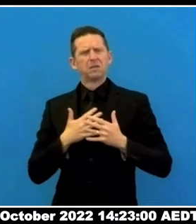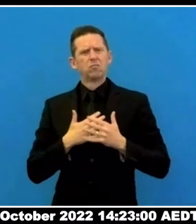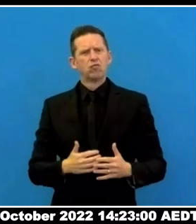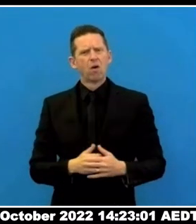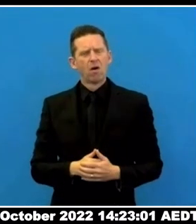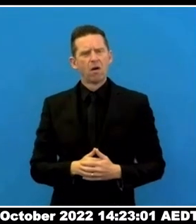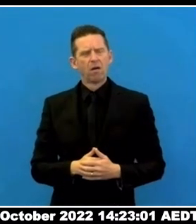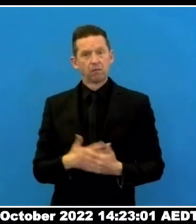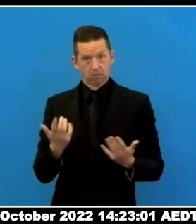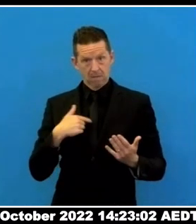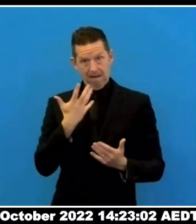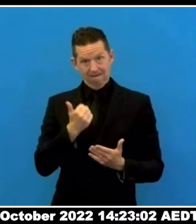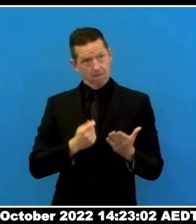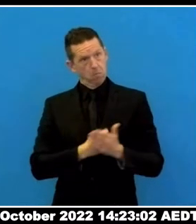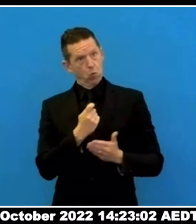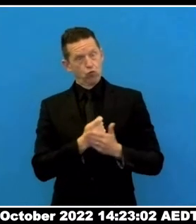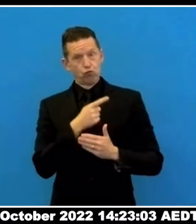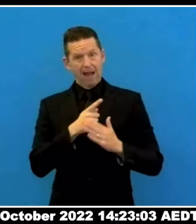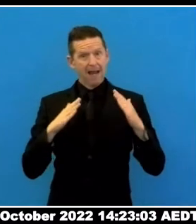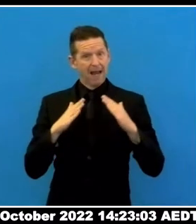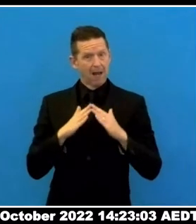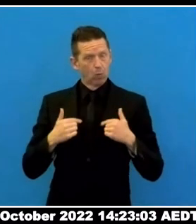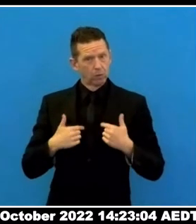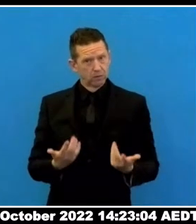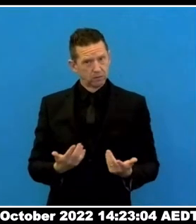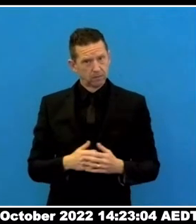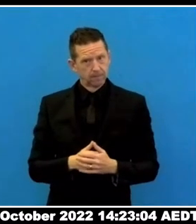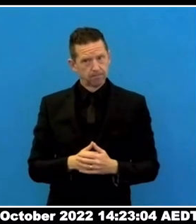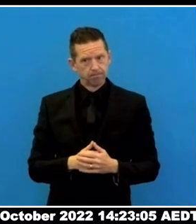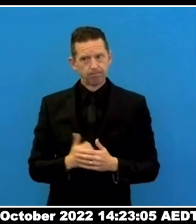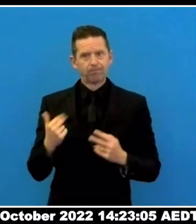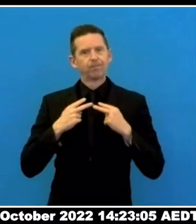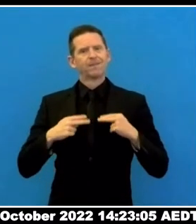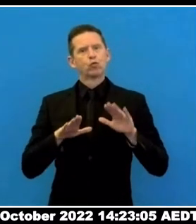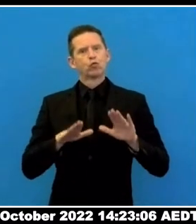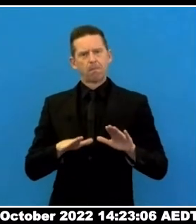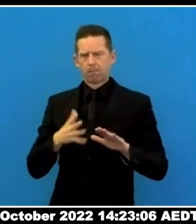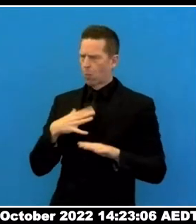We are paying a mortgage on our house." Can I stop there and ask you a question?